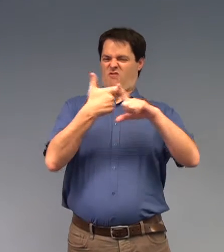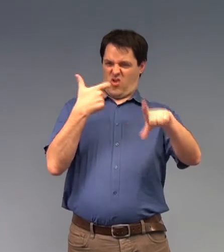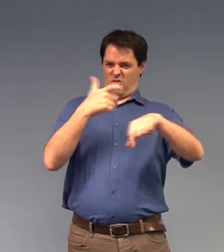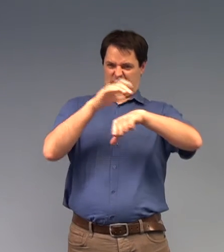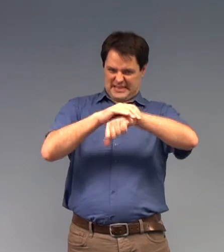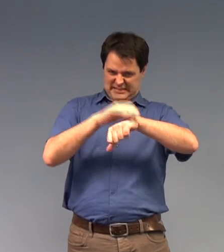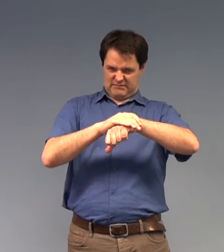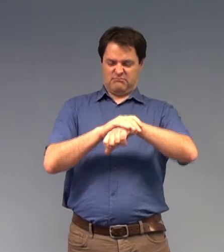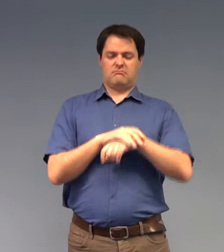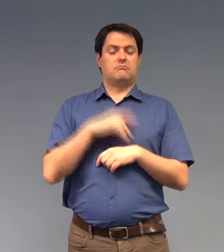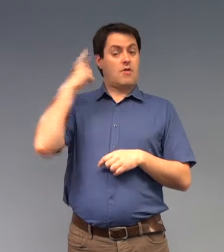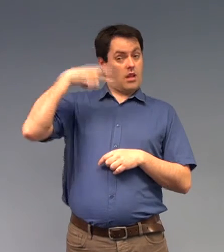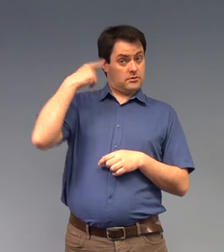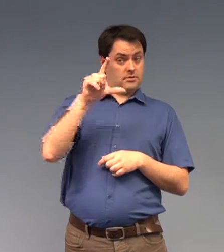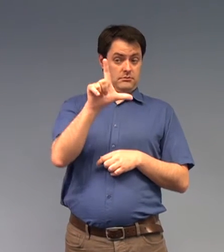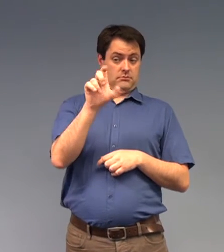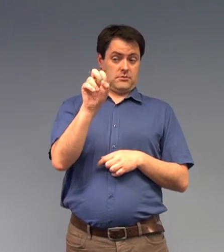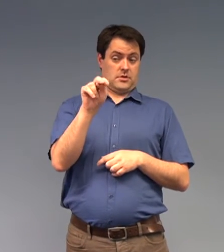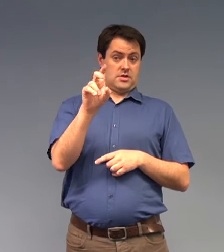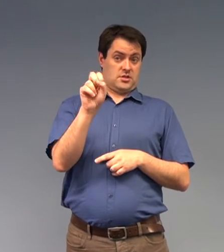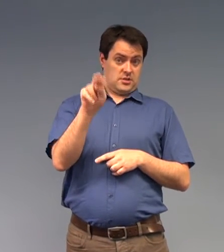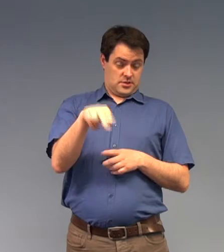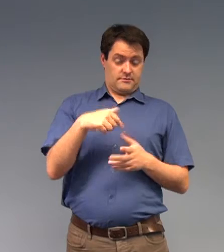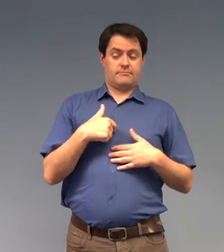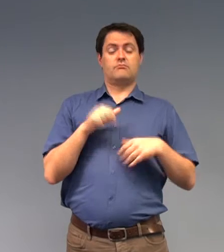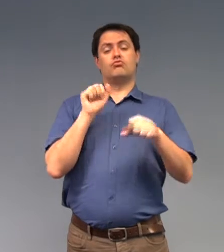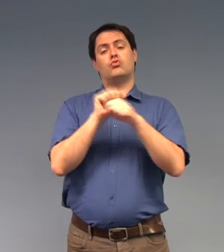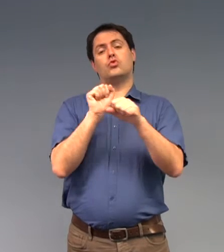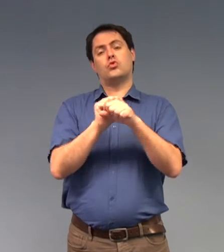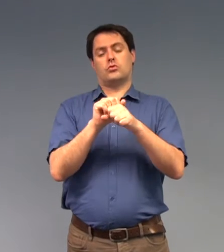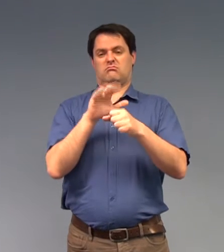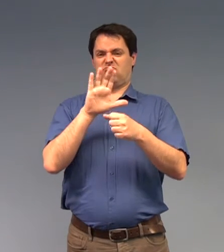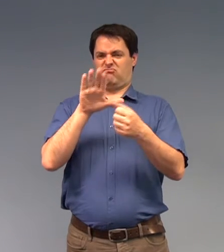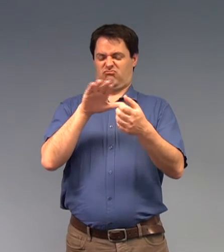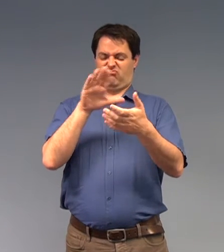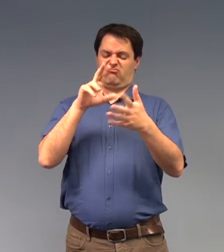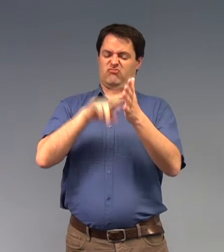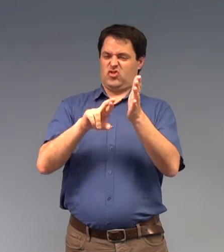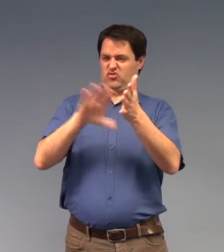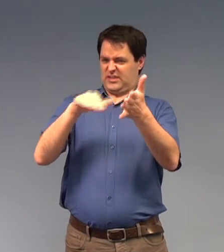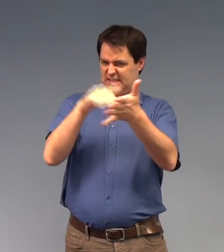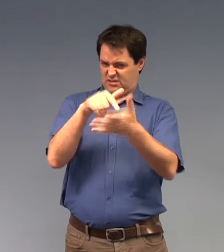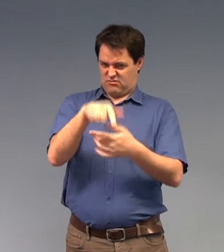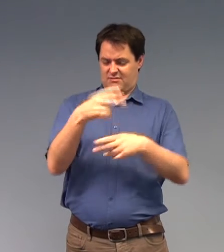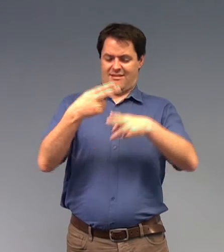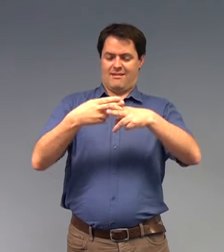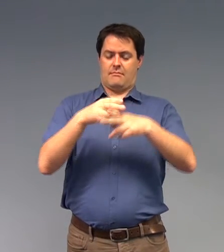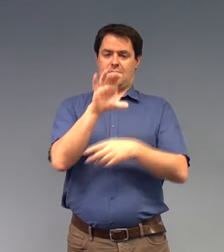I come from the UK, and I'm based in London.